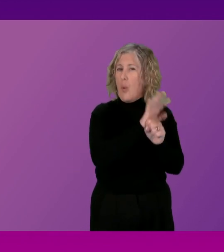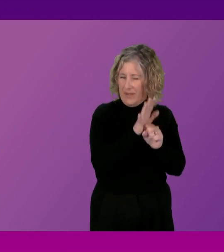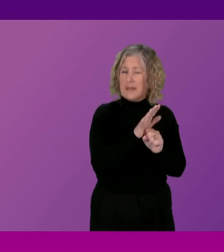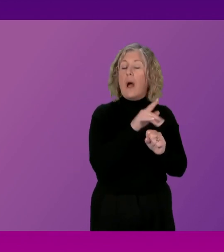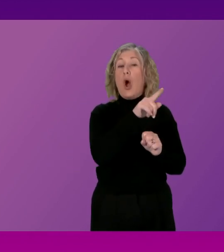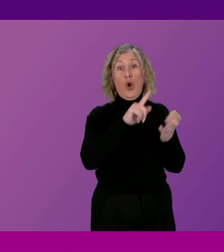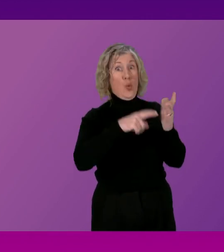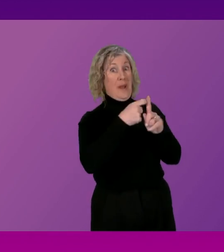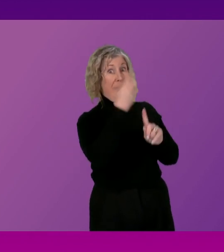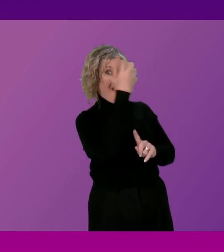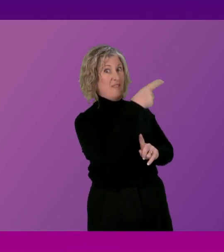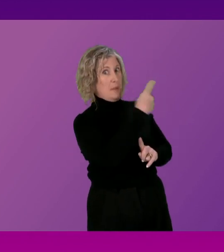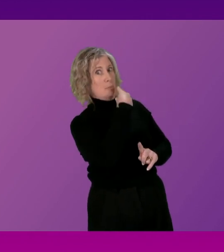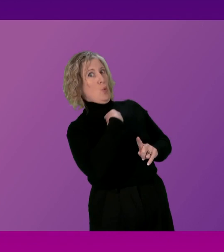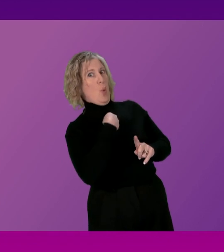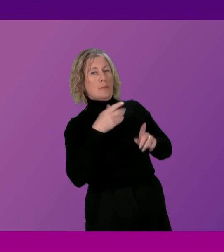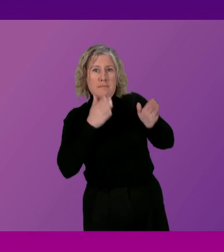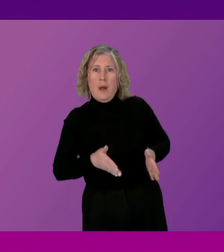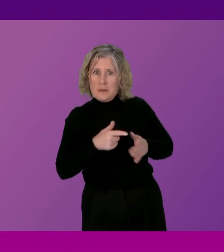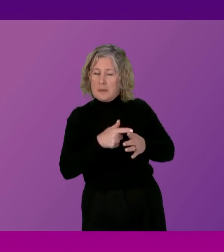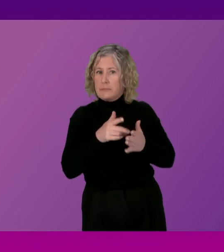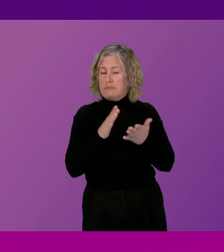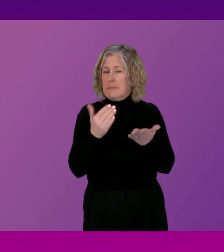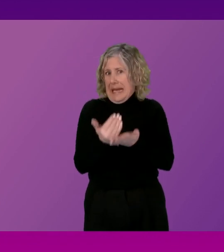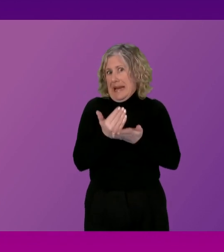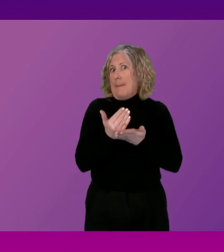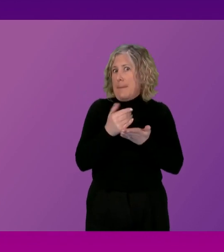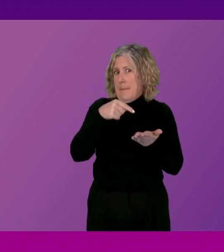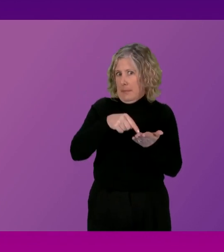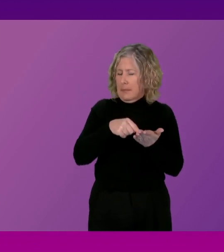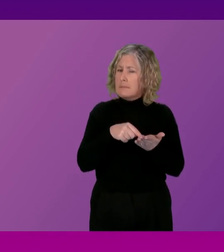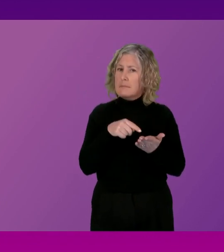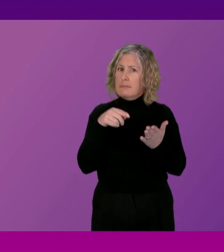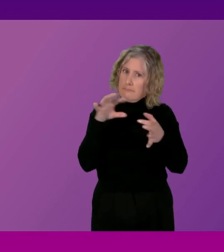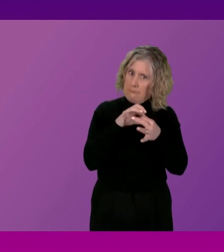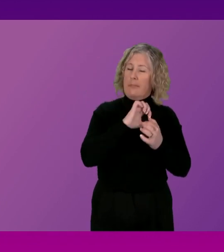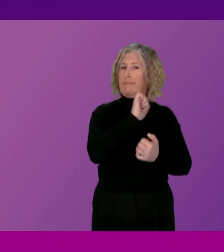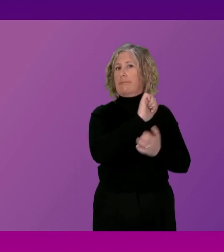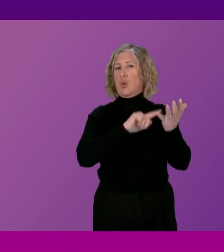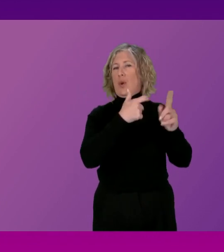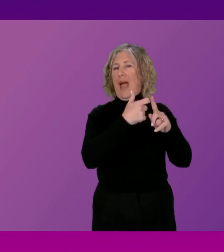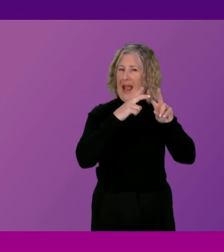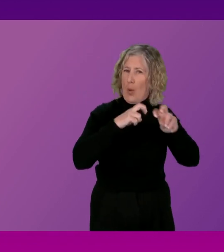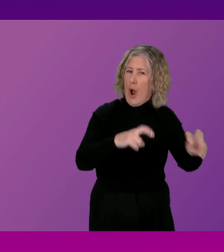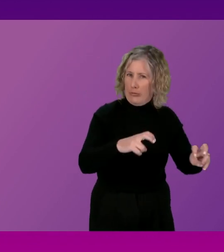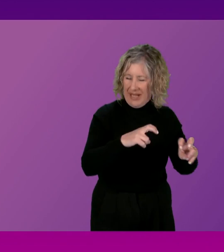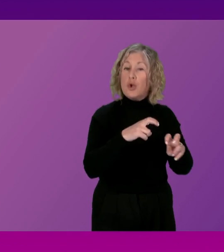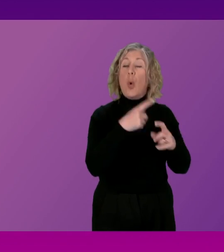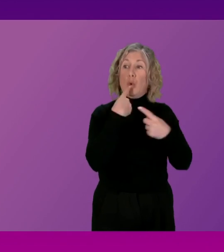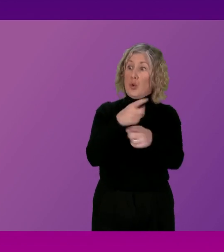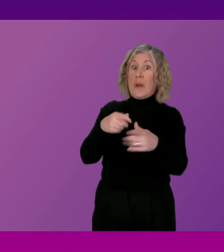to the UK inquiry, it was made very clear to officials, civil servants, ministers and